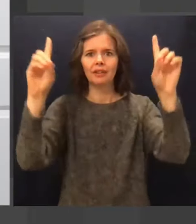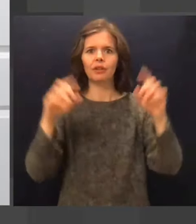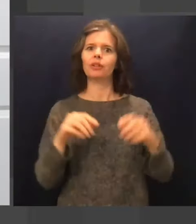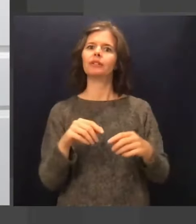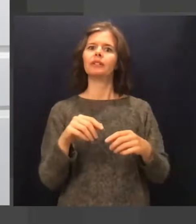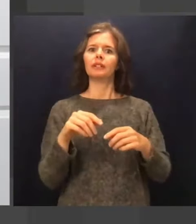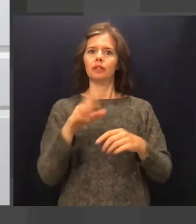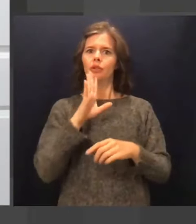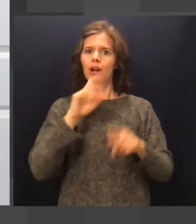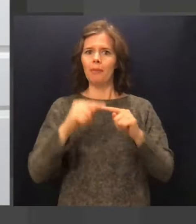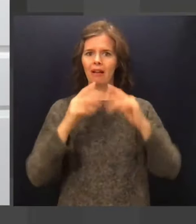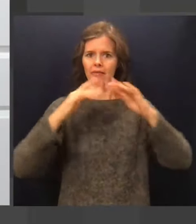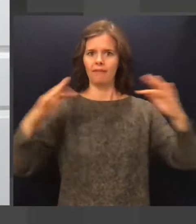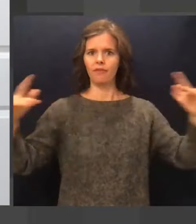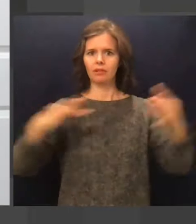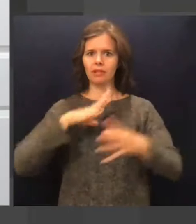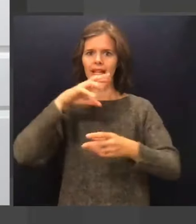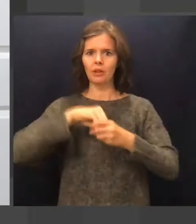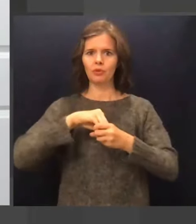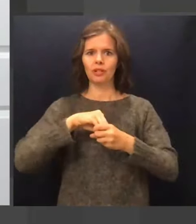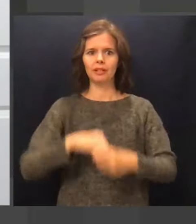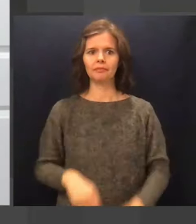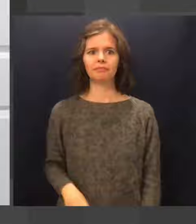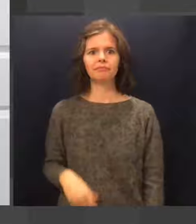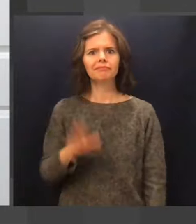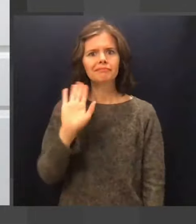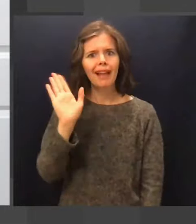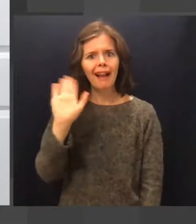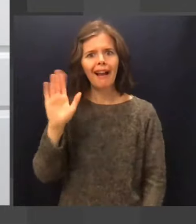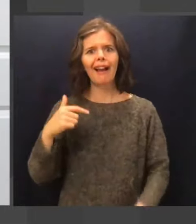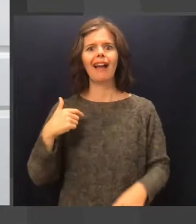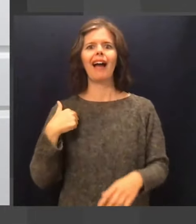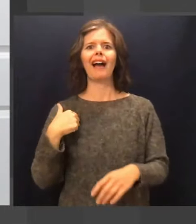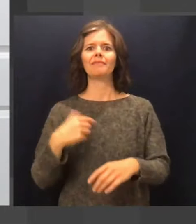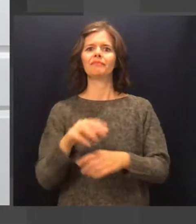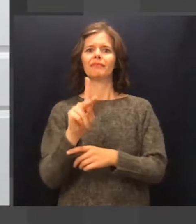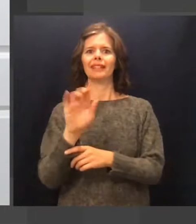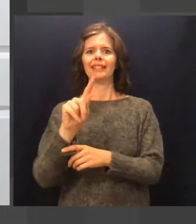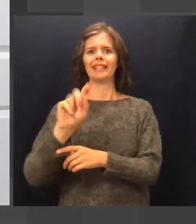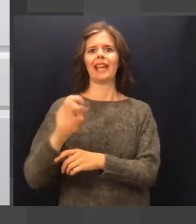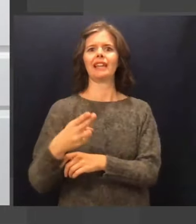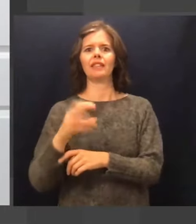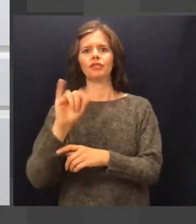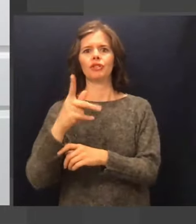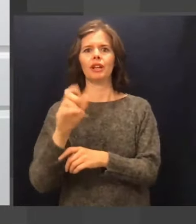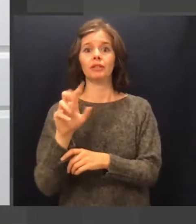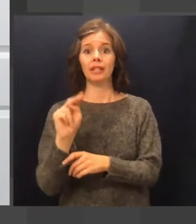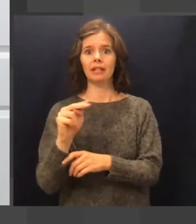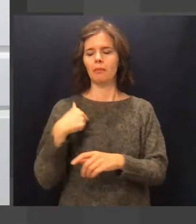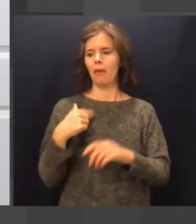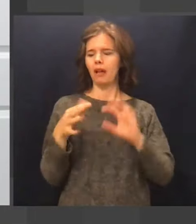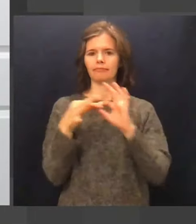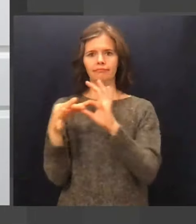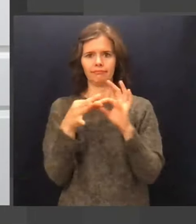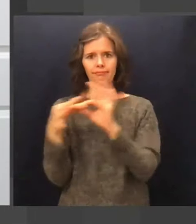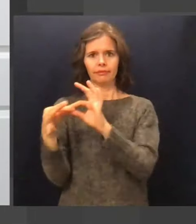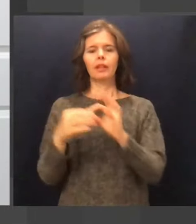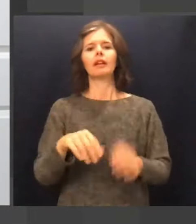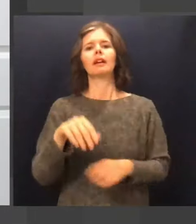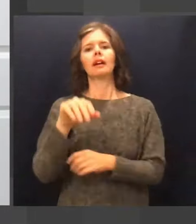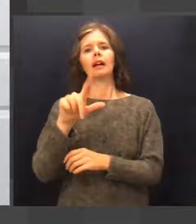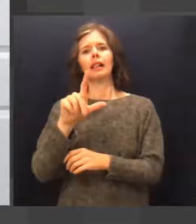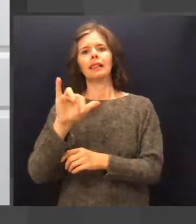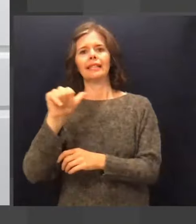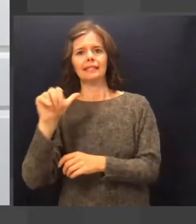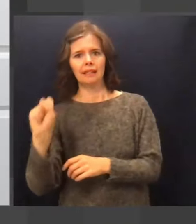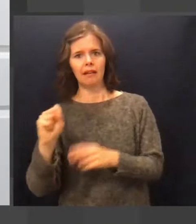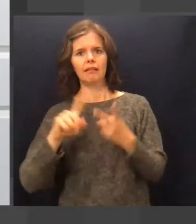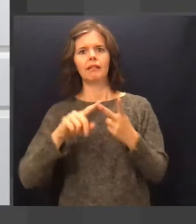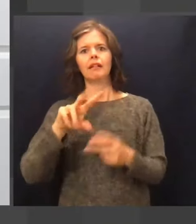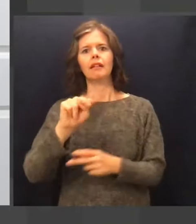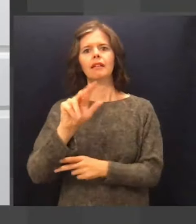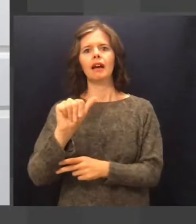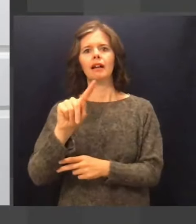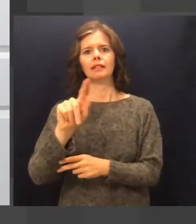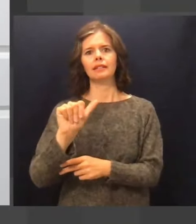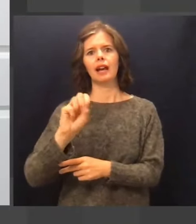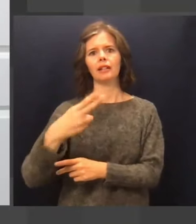INCLUSION COMING THIS FALL.